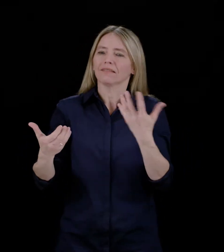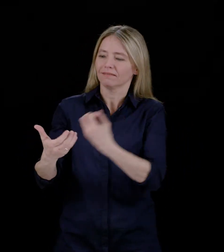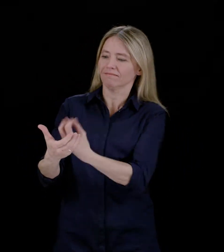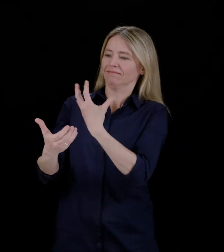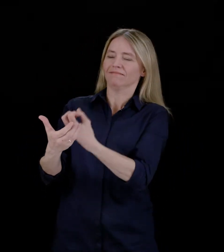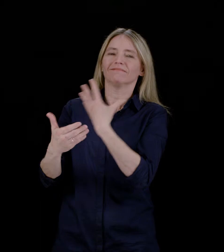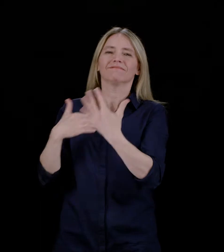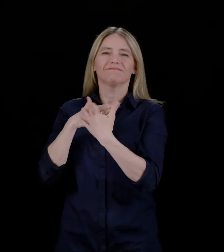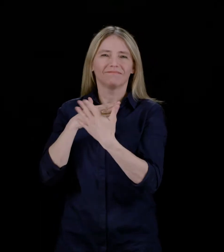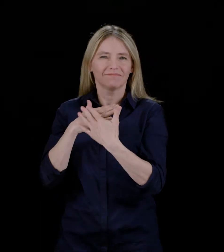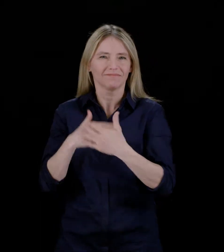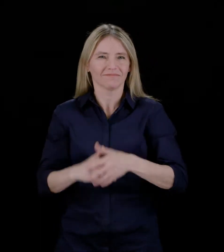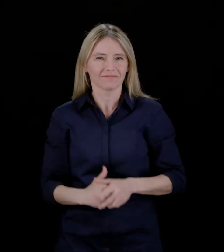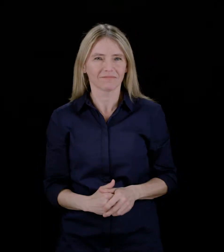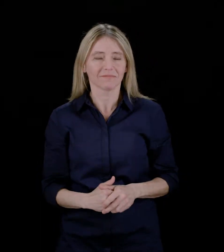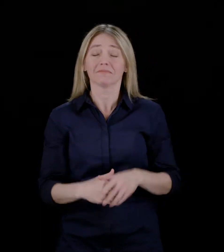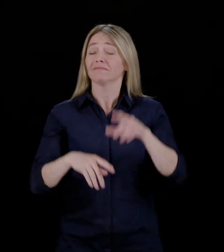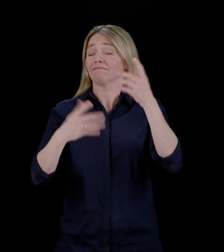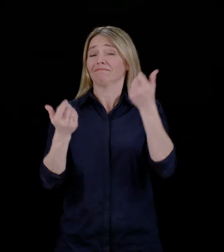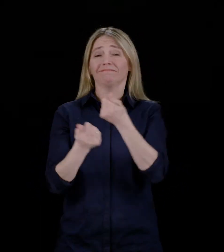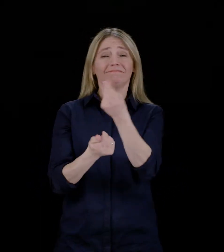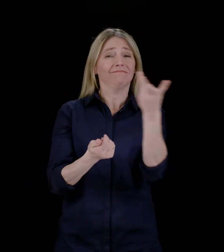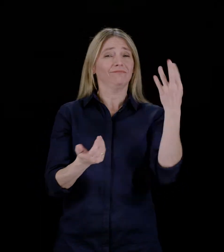It will be dependent on several different factors.